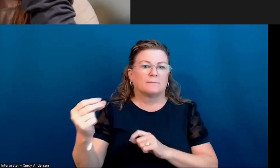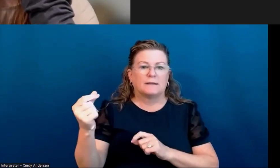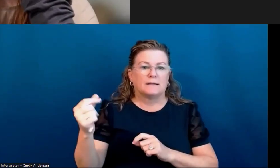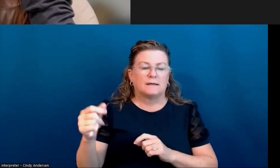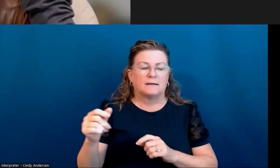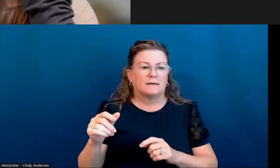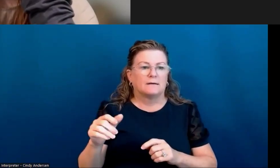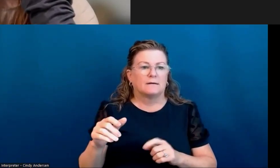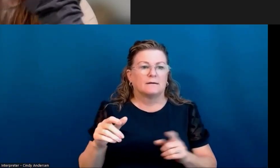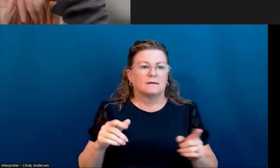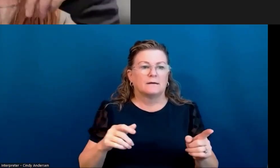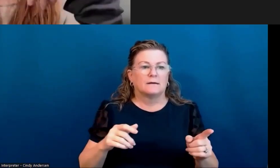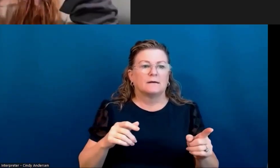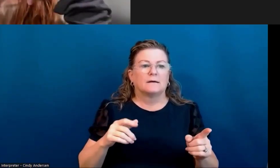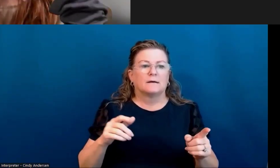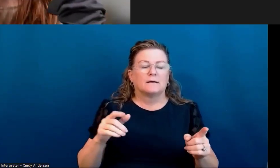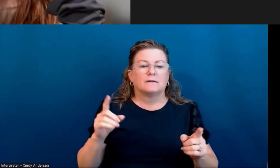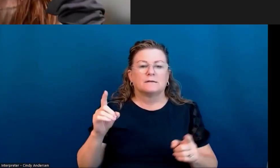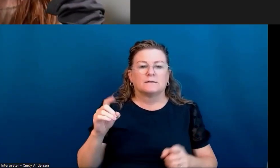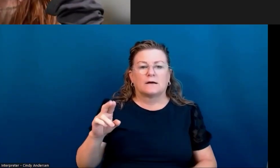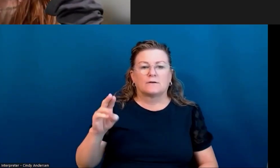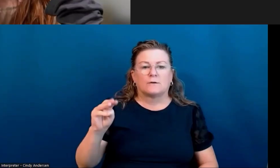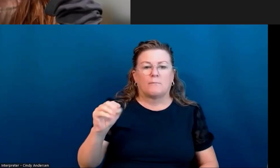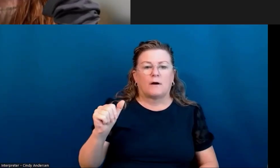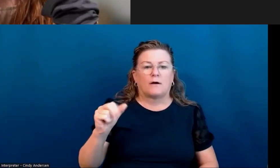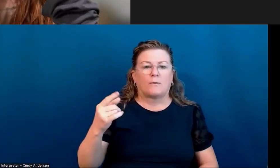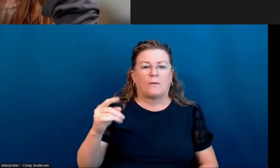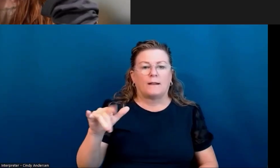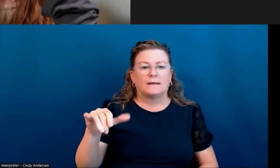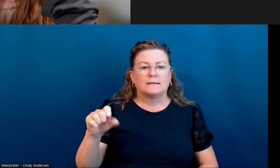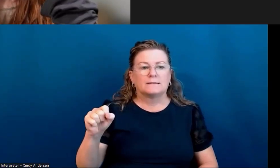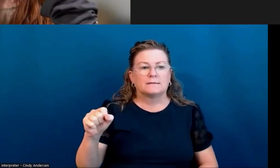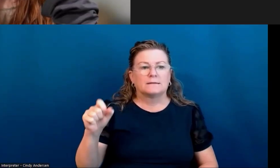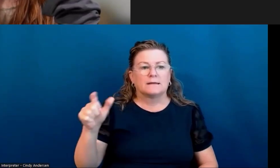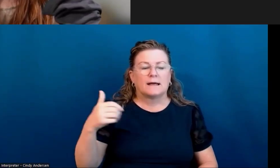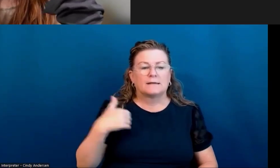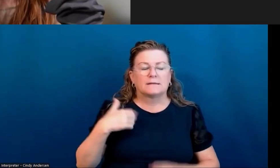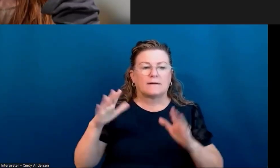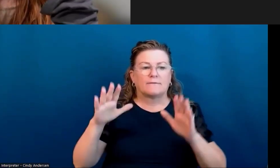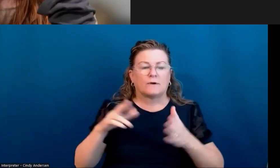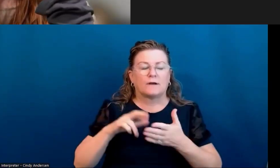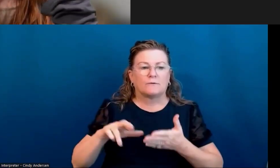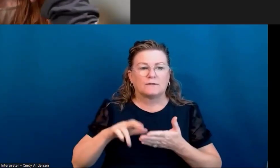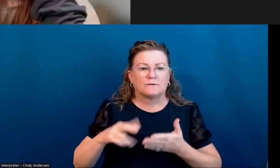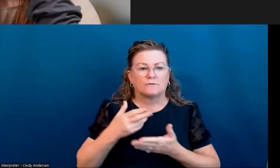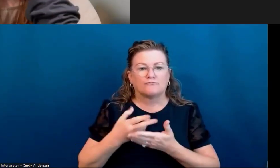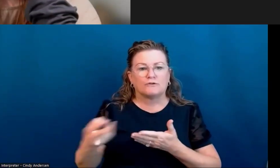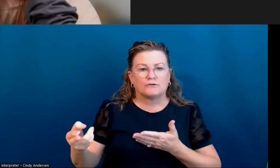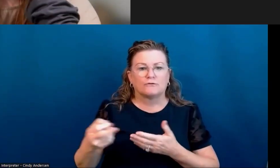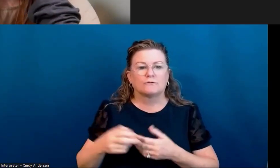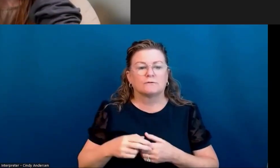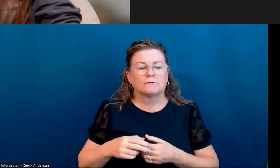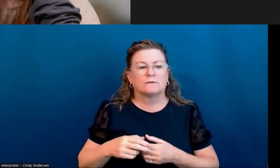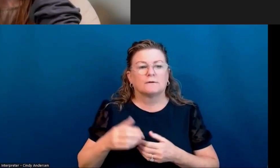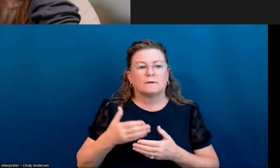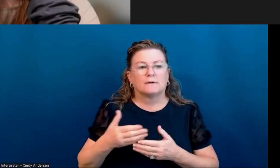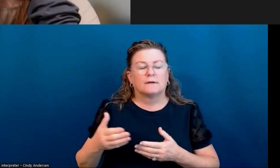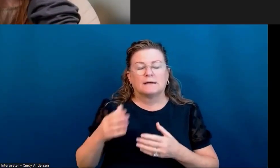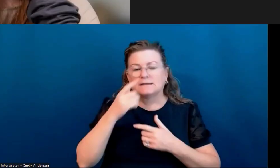Erin Forward: It's so Dr. Margolis is has got a lot of really great resources, and it's interesting because so much of